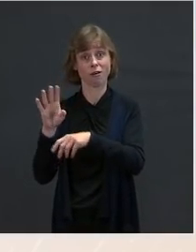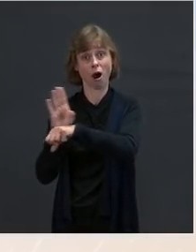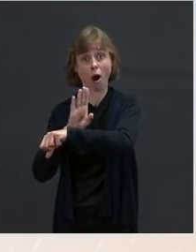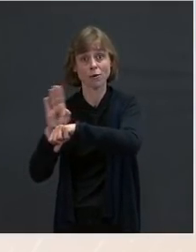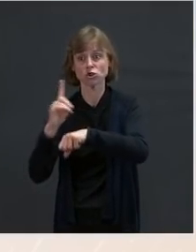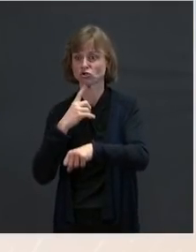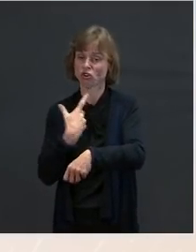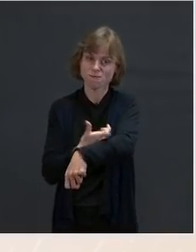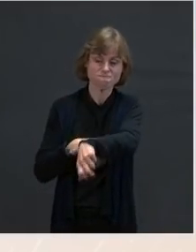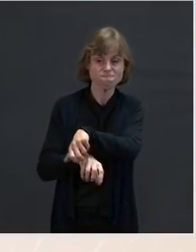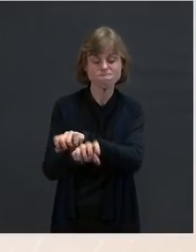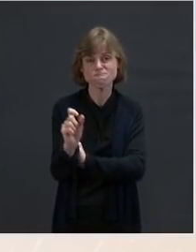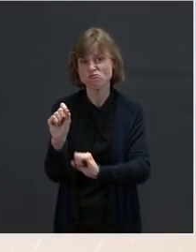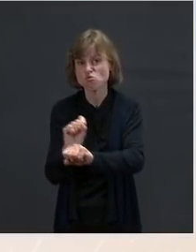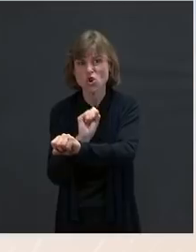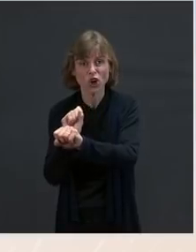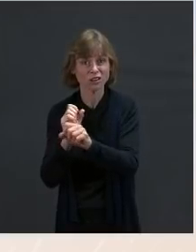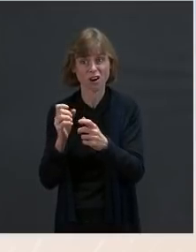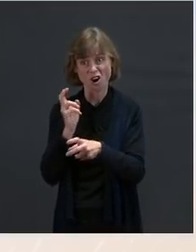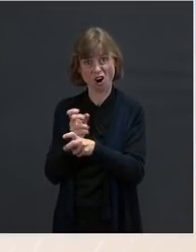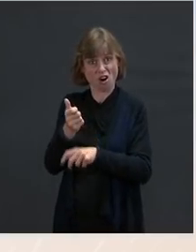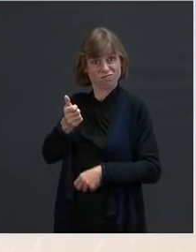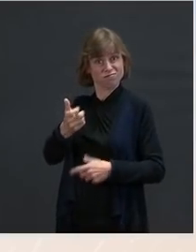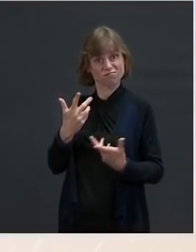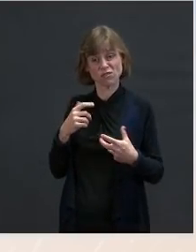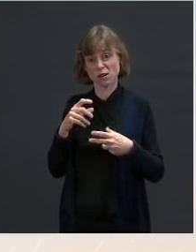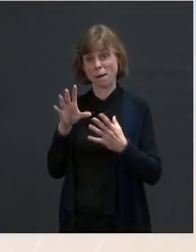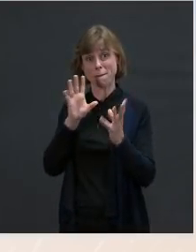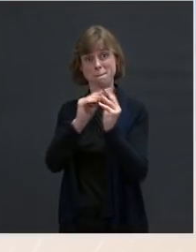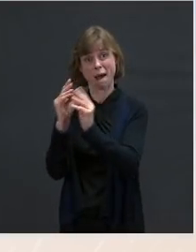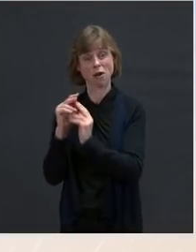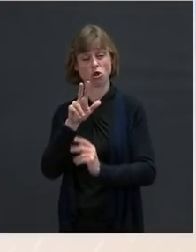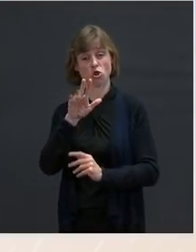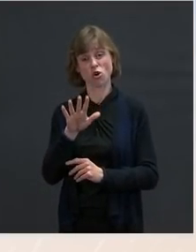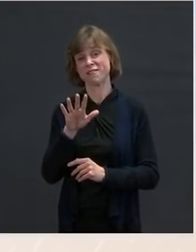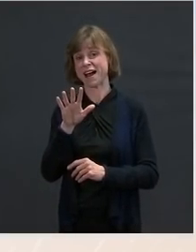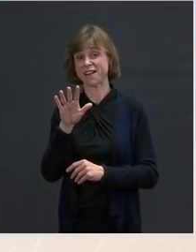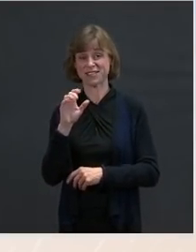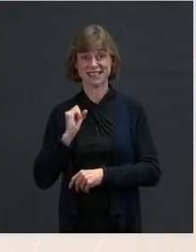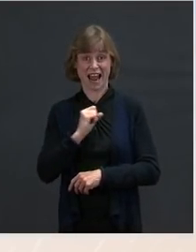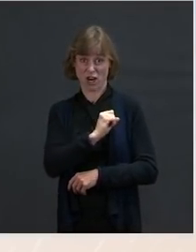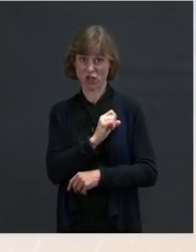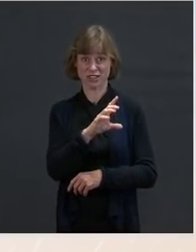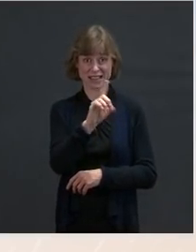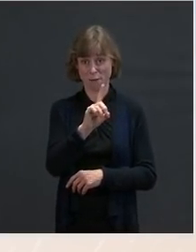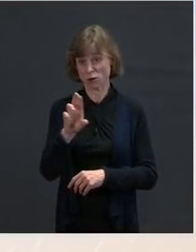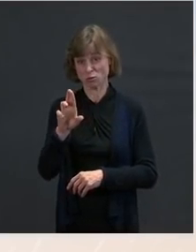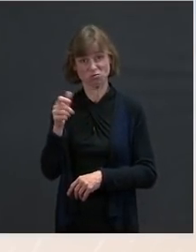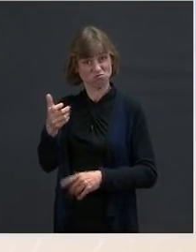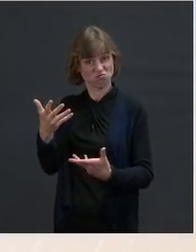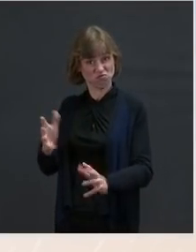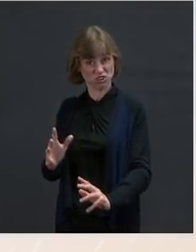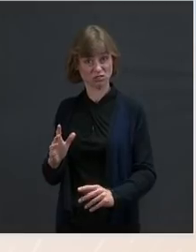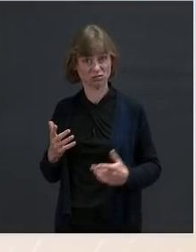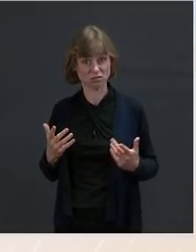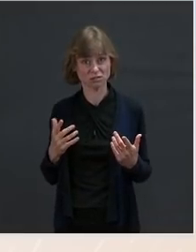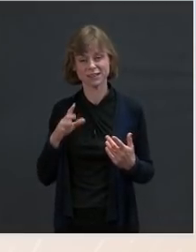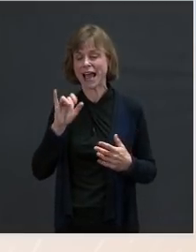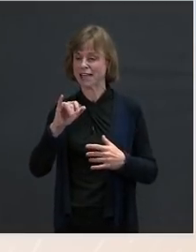She's met with more than 35 senators -- Democrats and Republicans -- herself. This is a process: confirmations -- getting individuals confirmed is.